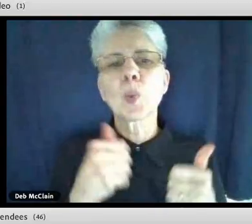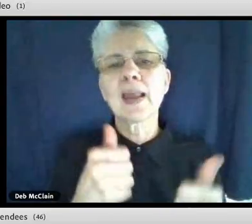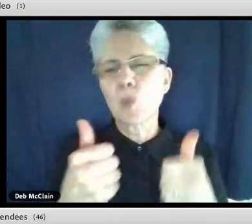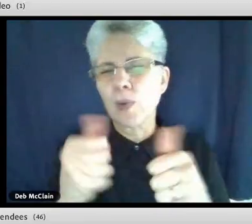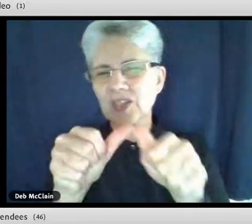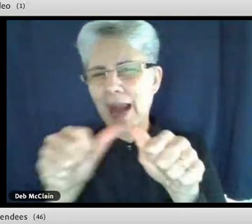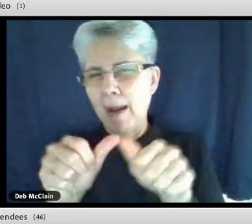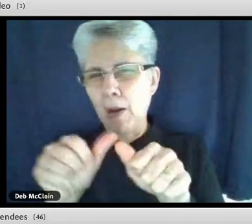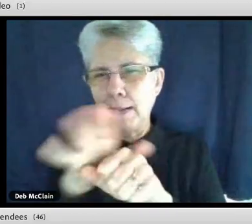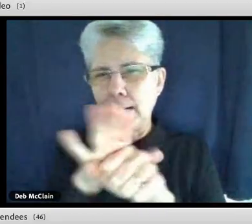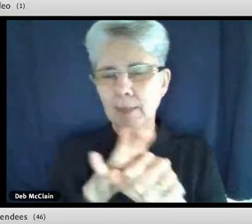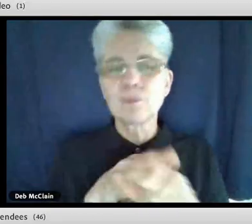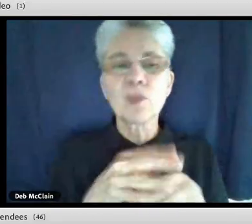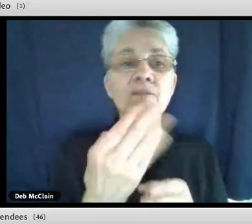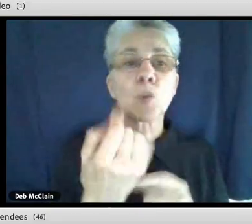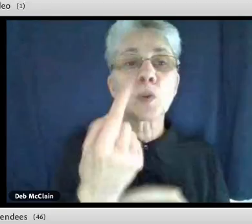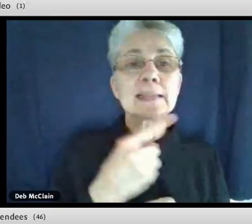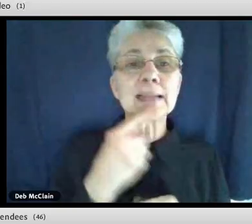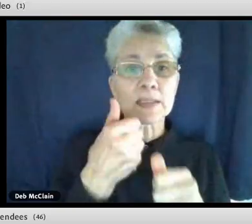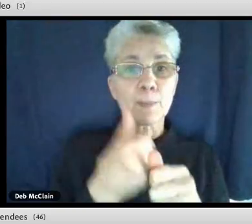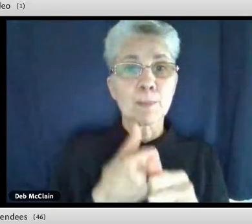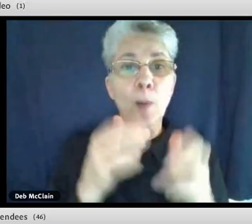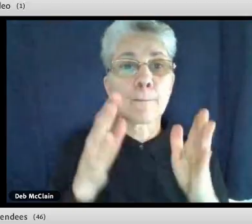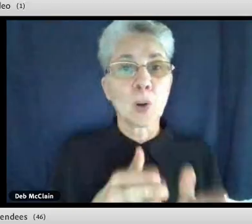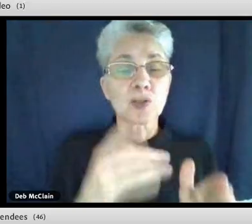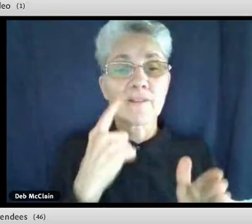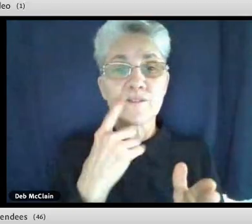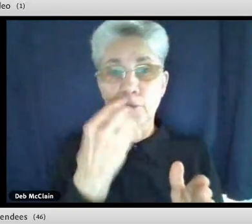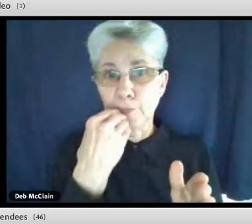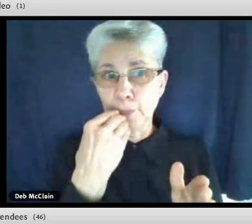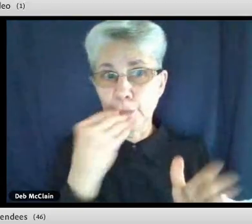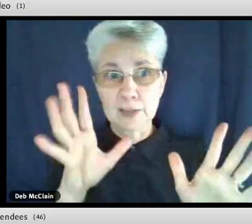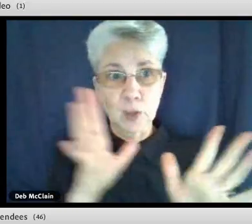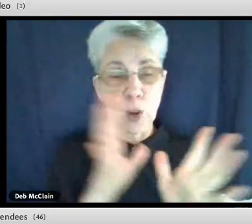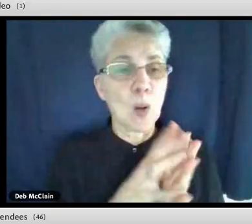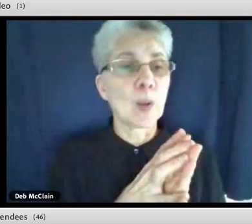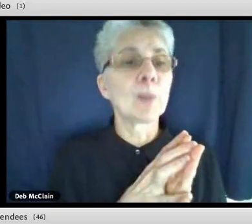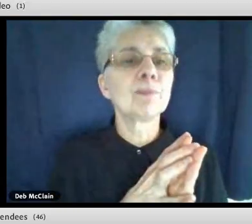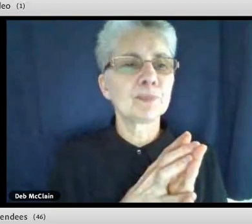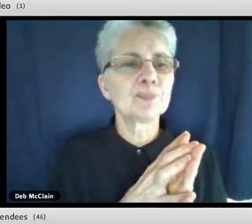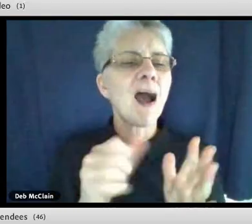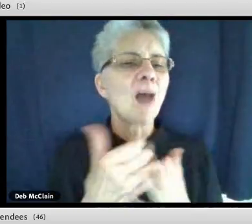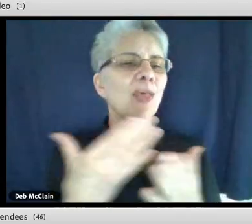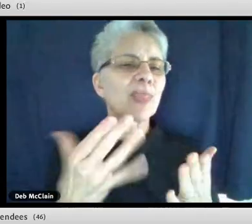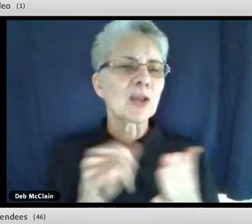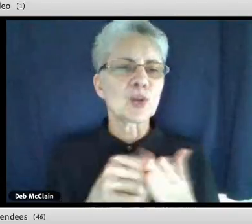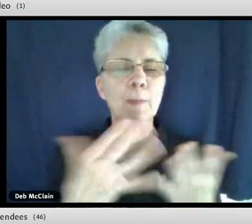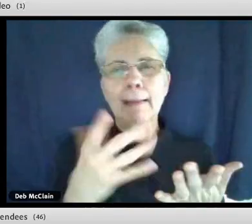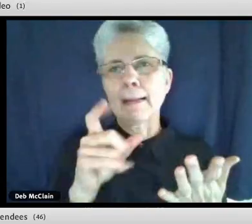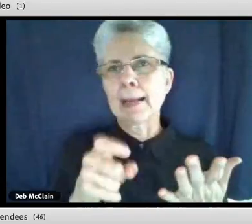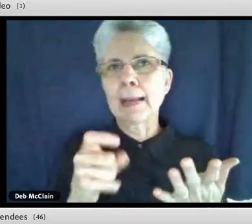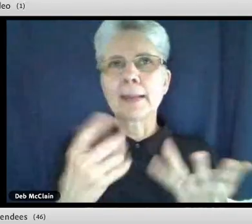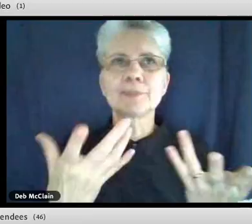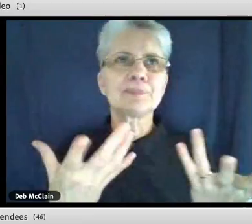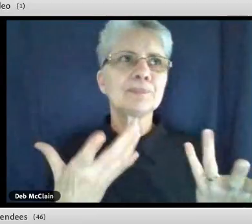So you only need 14 days per person for quarantine. You know, other things you might need, you know,